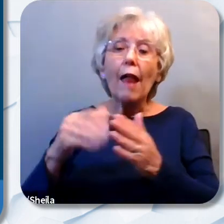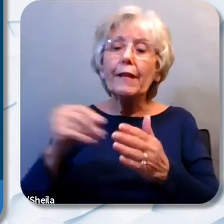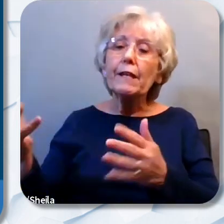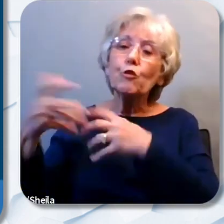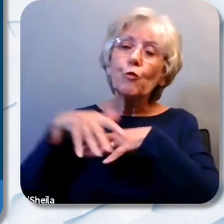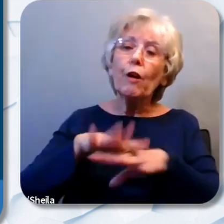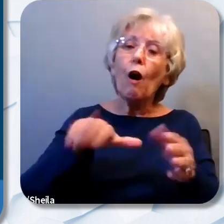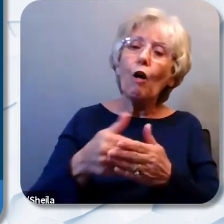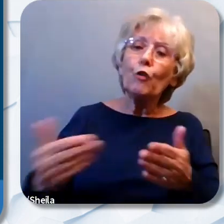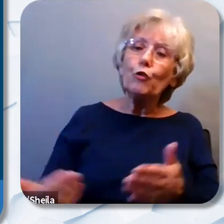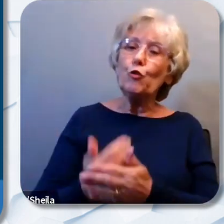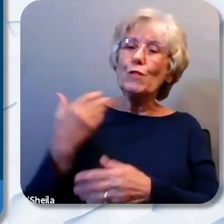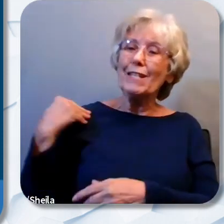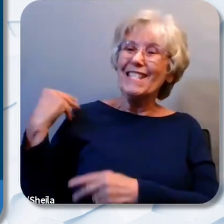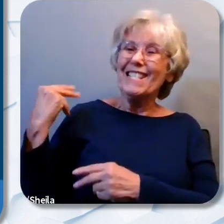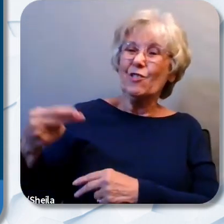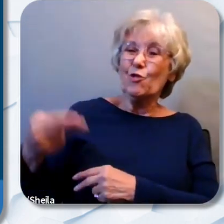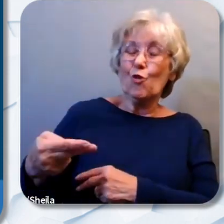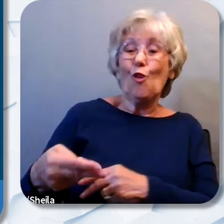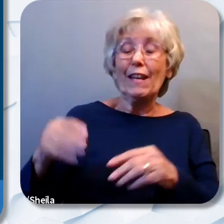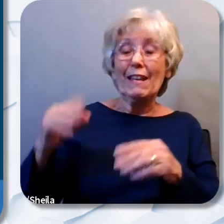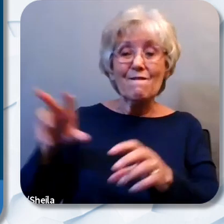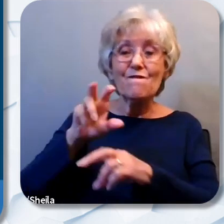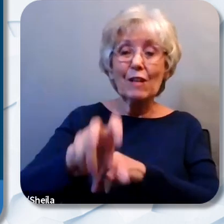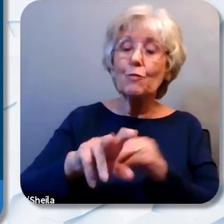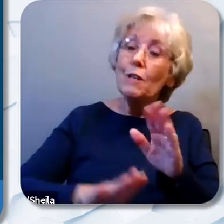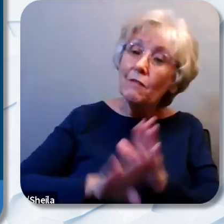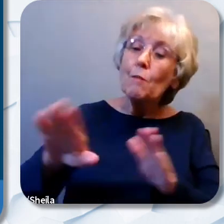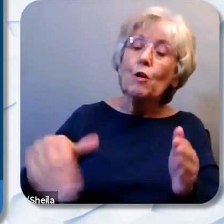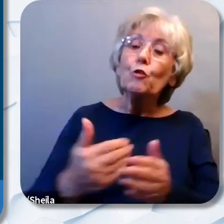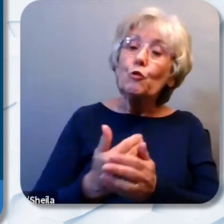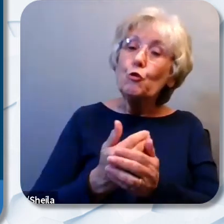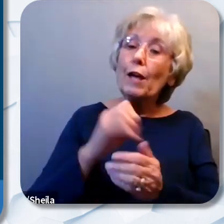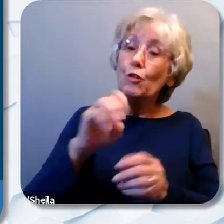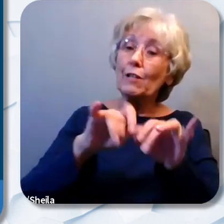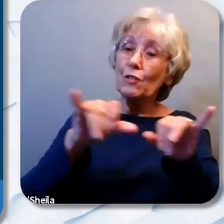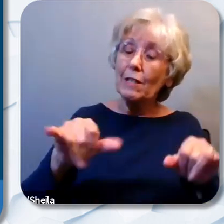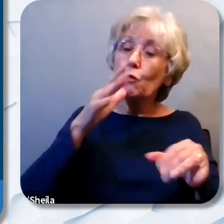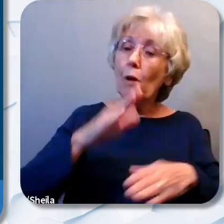to build a pre K to 12 educational system that meets the needs of today's students families